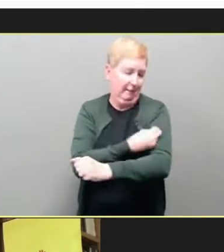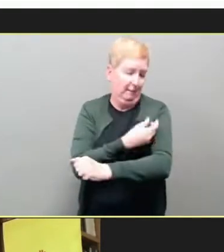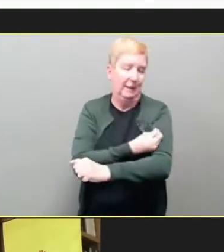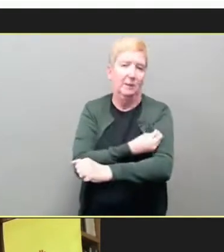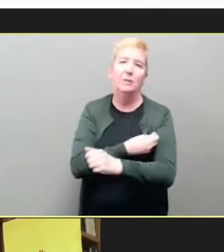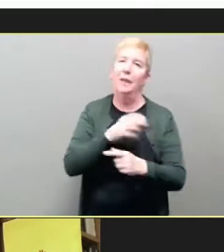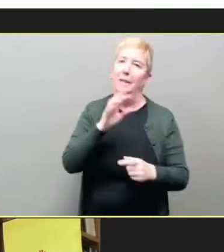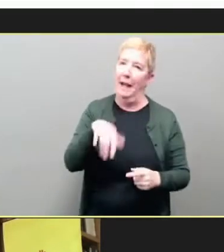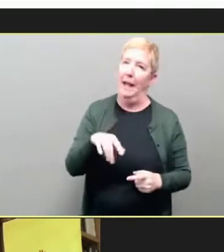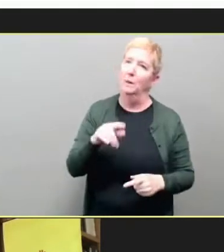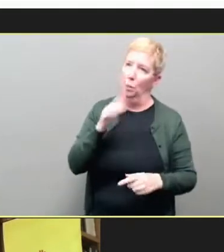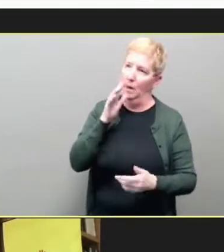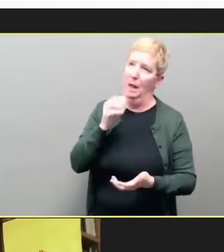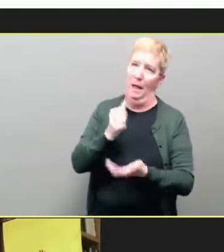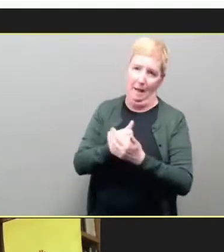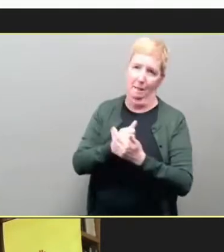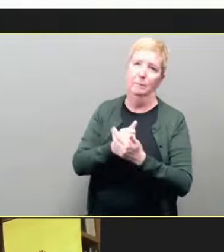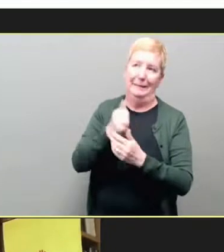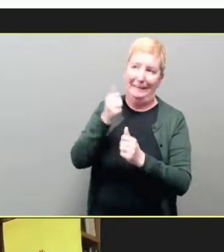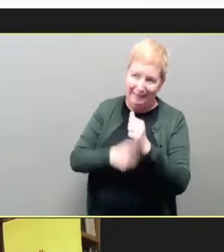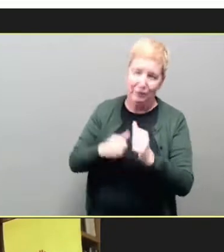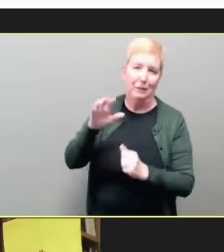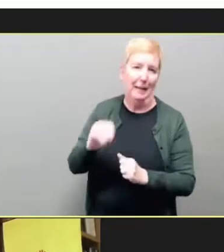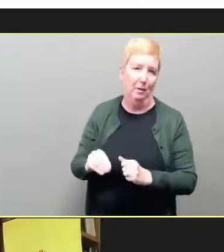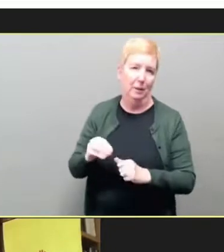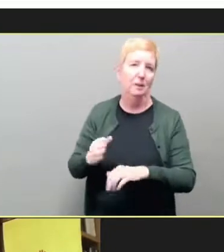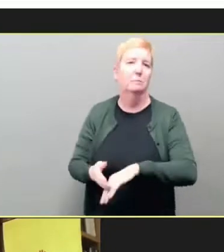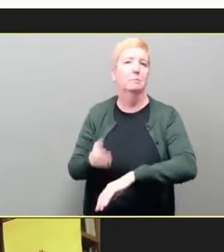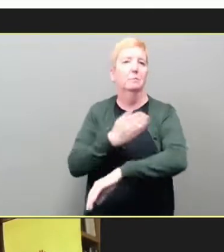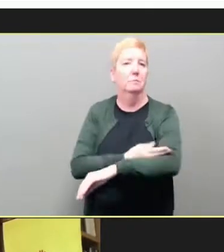count and that's really the bottom line here and why we've seen this progress.